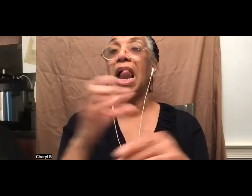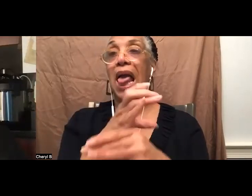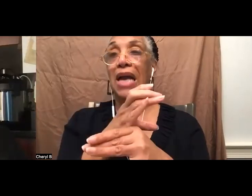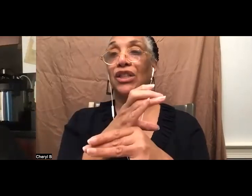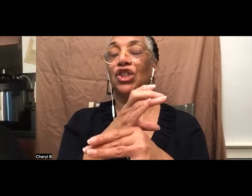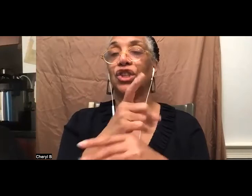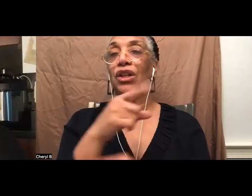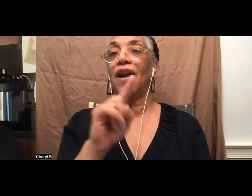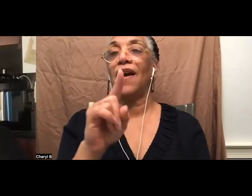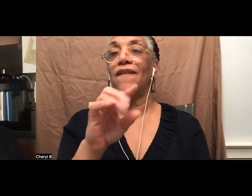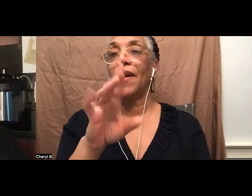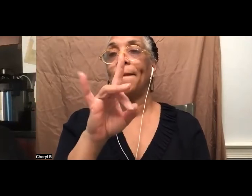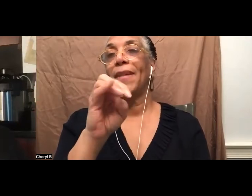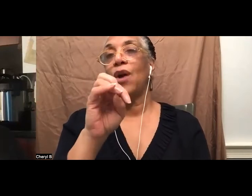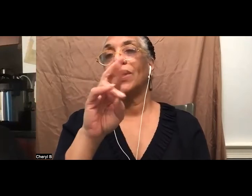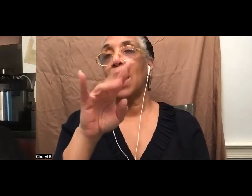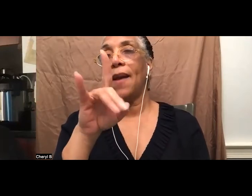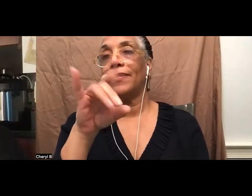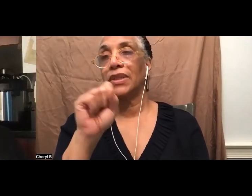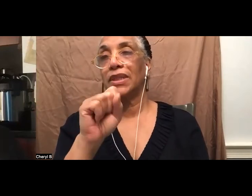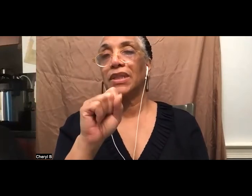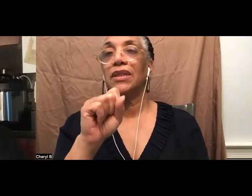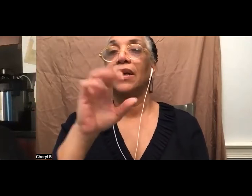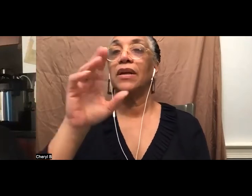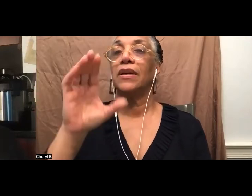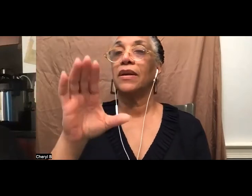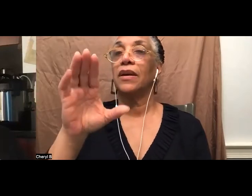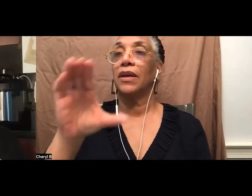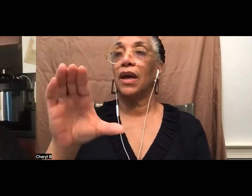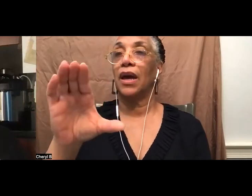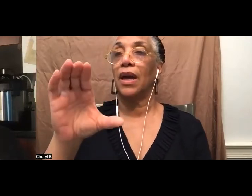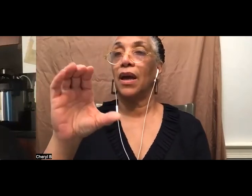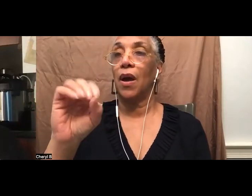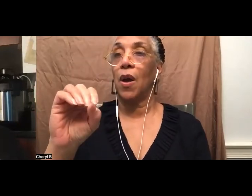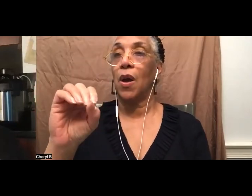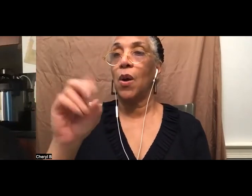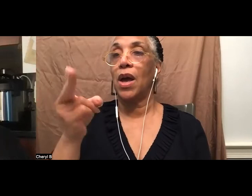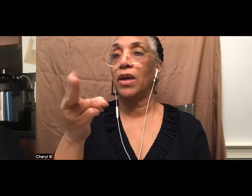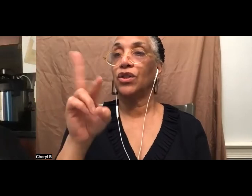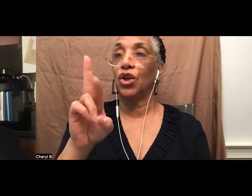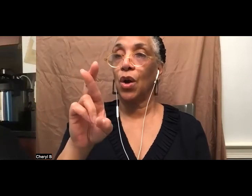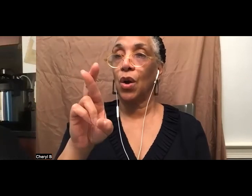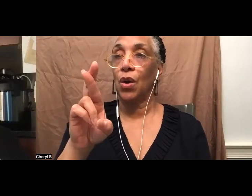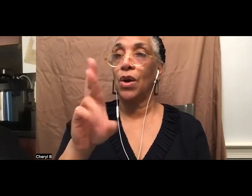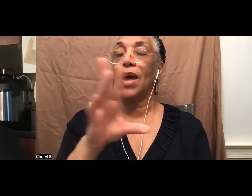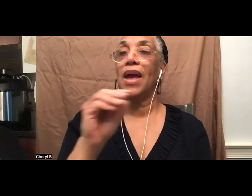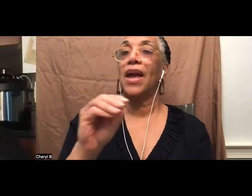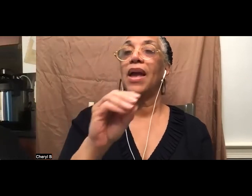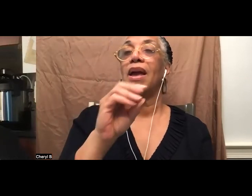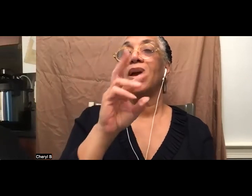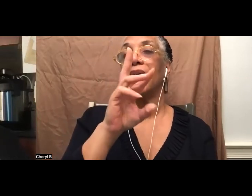by Martin Khor and Meenakshi Raman